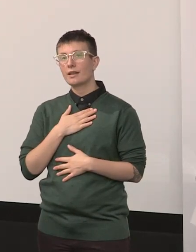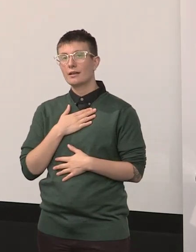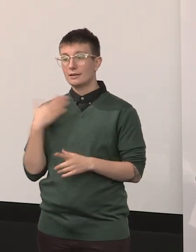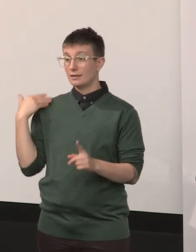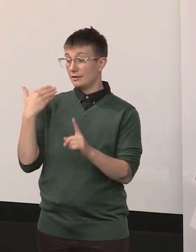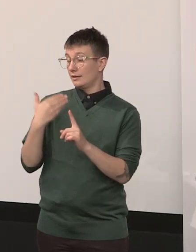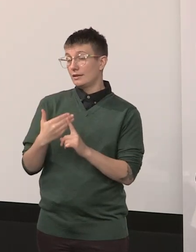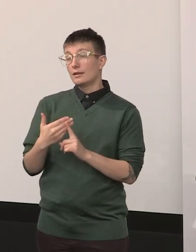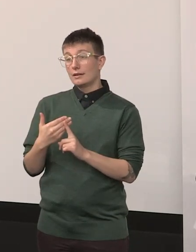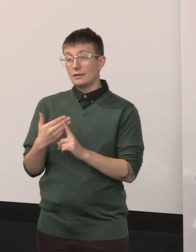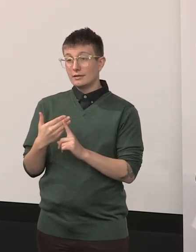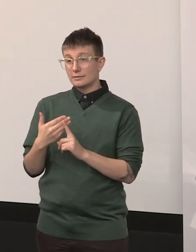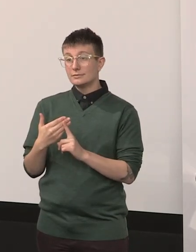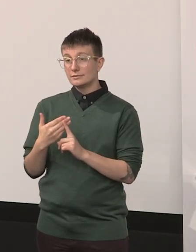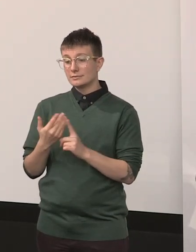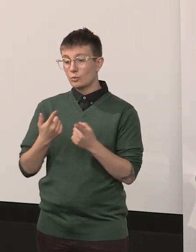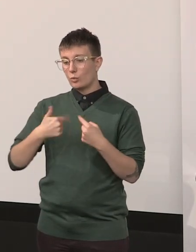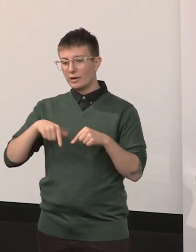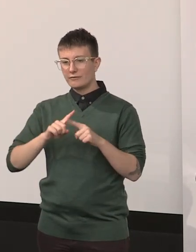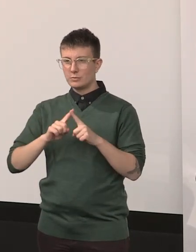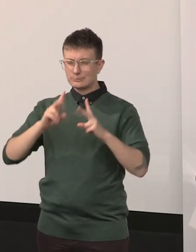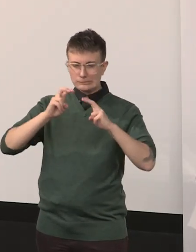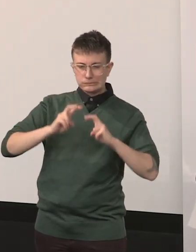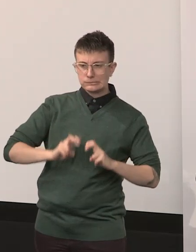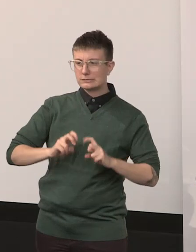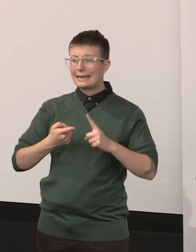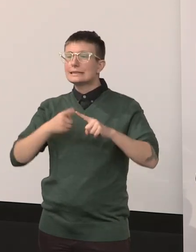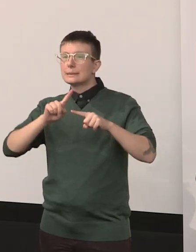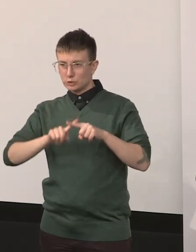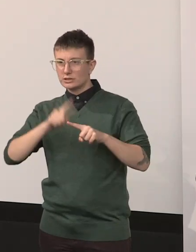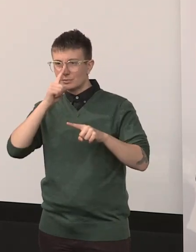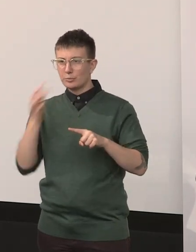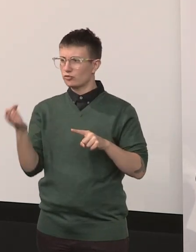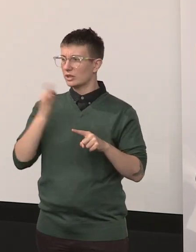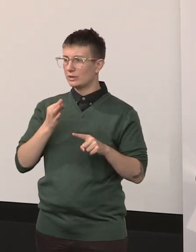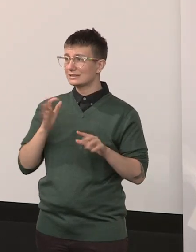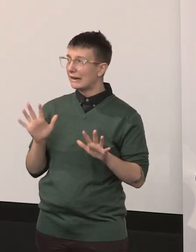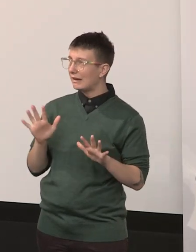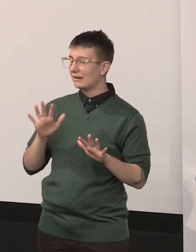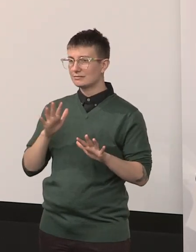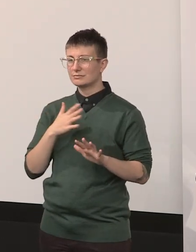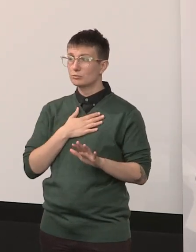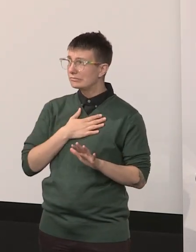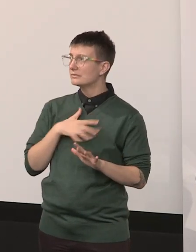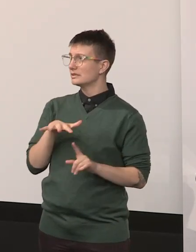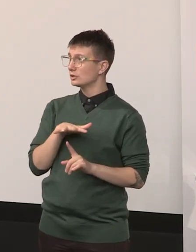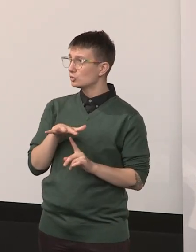I want to say is that, over the last few months, our team, working on exemptions,